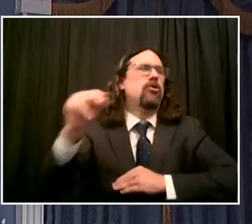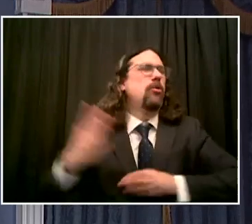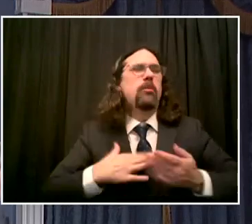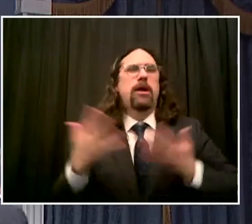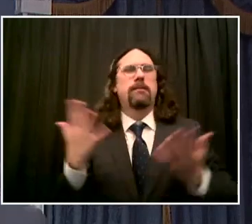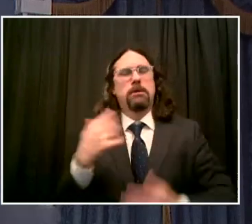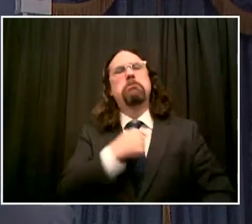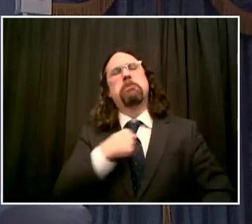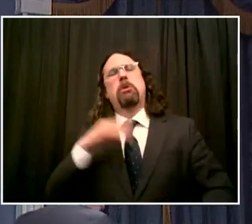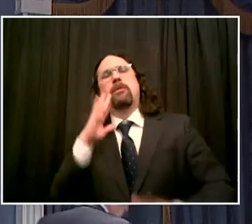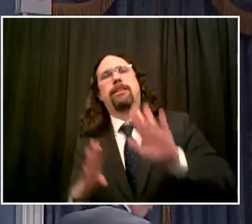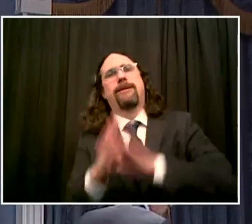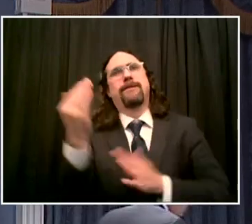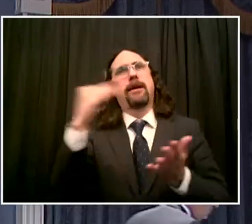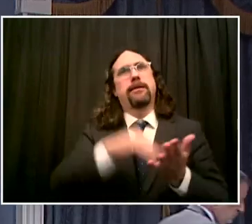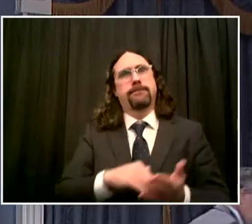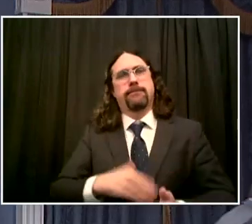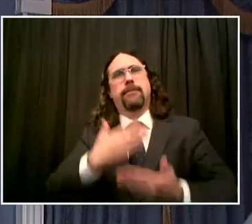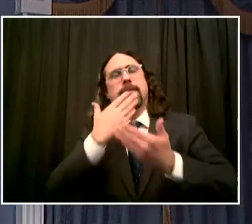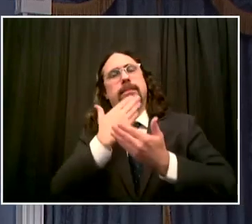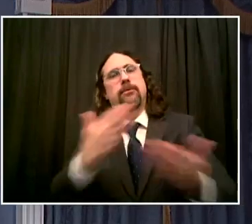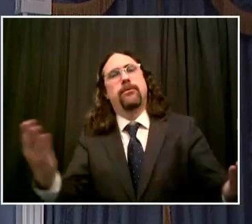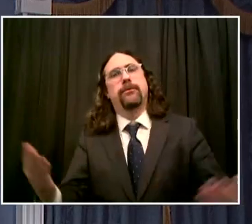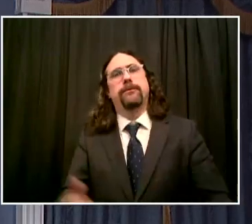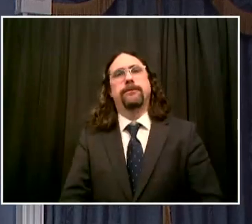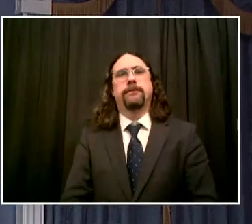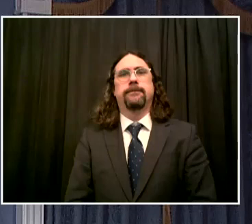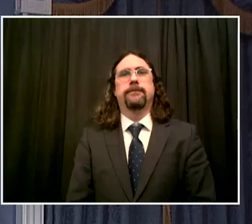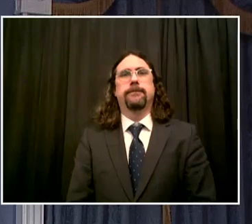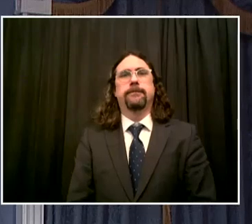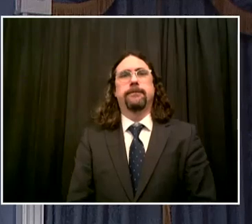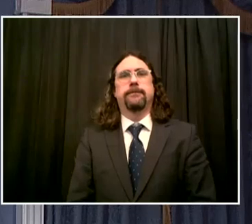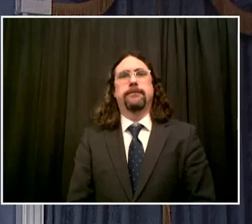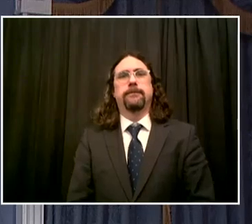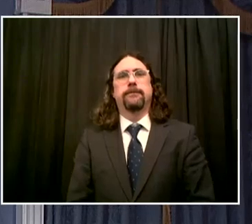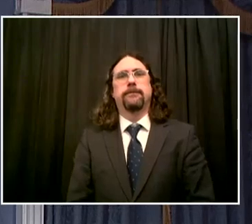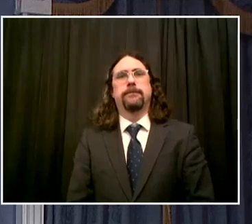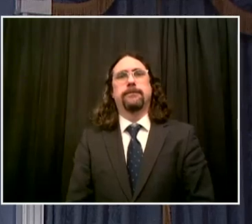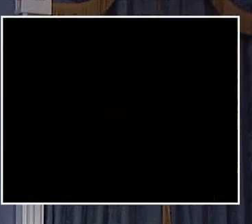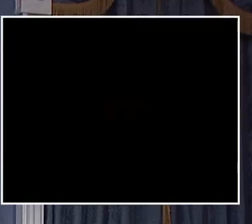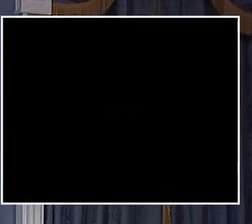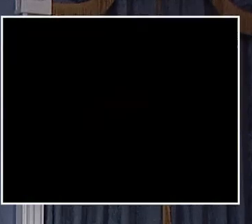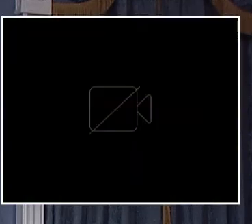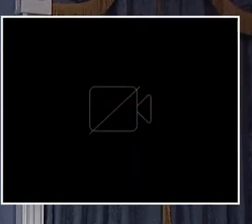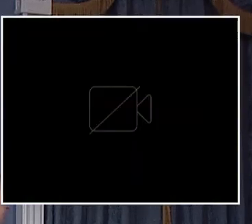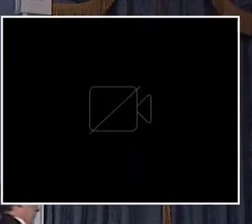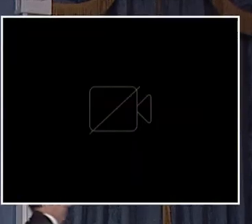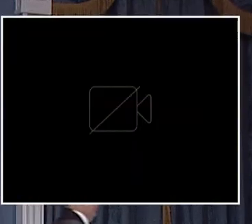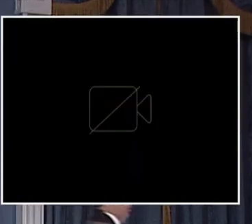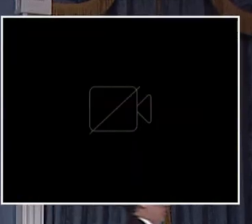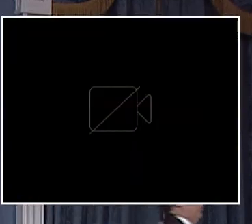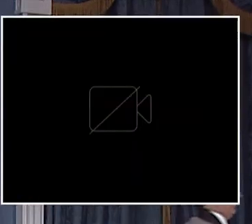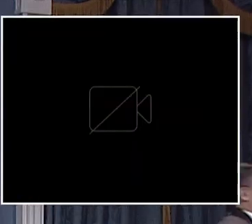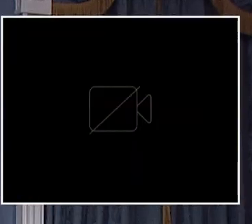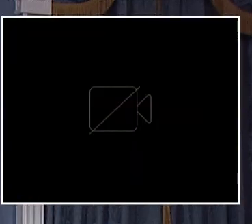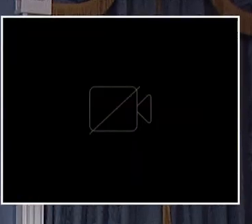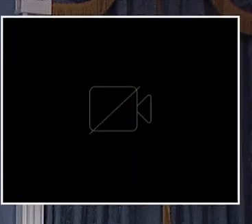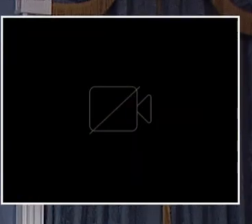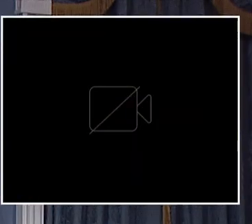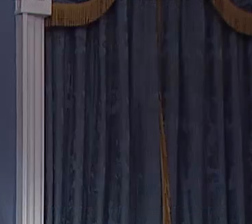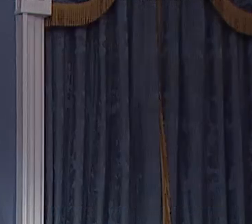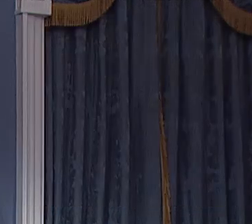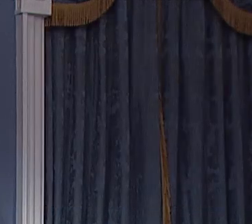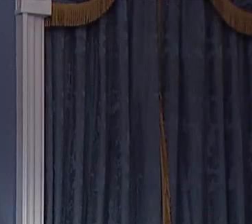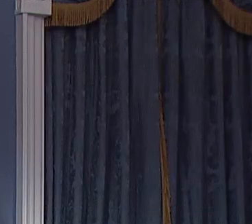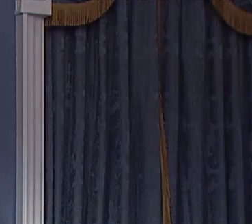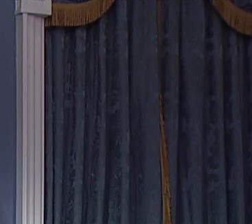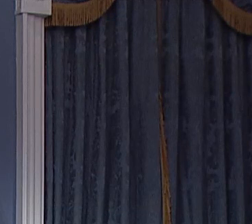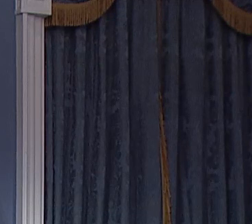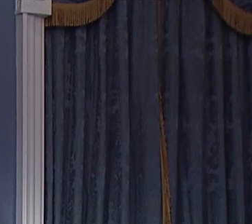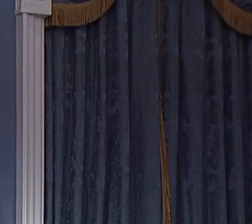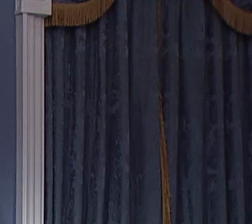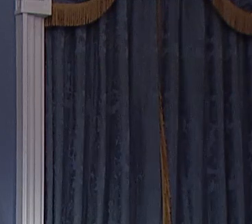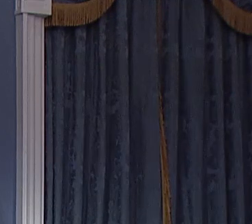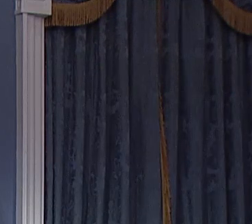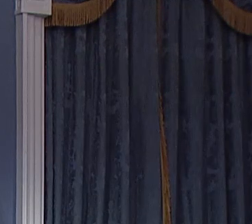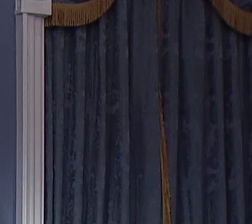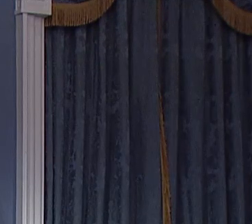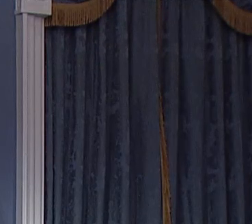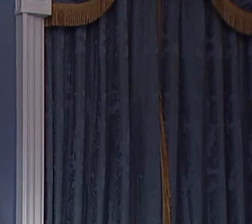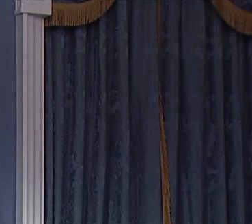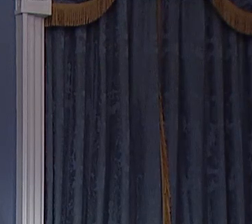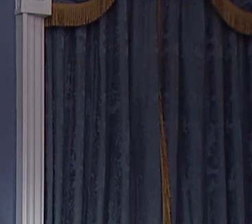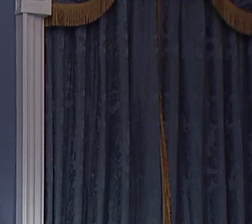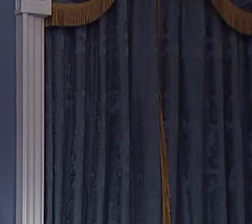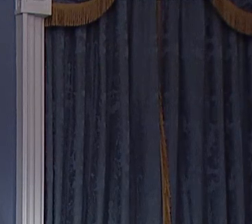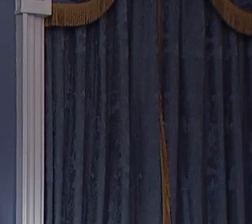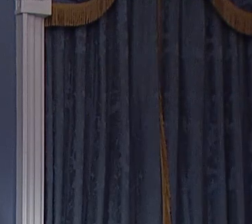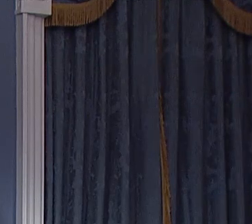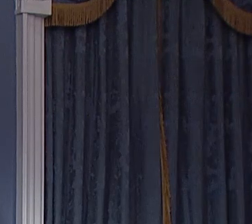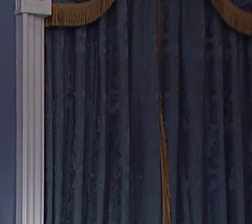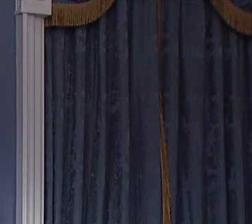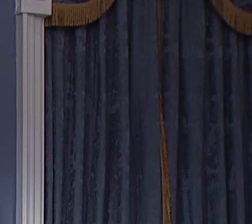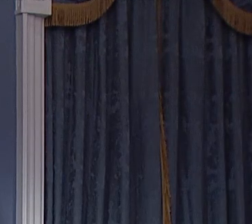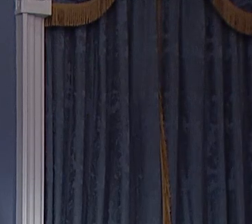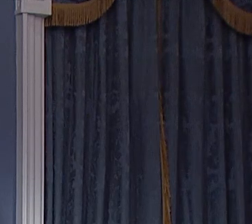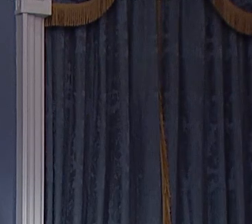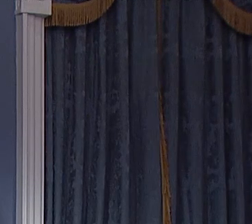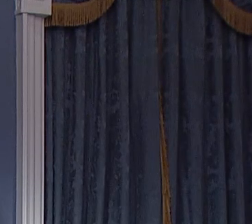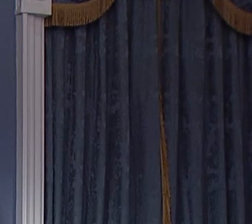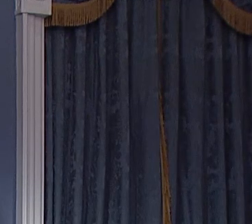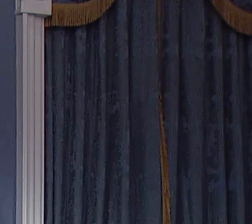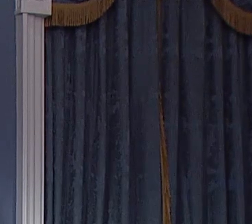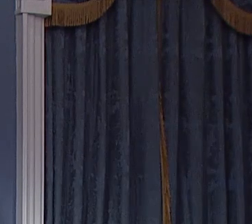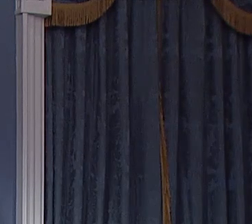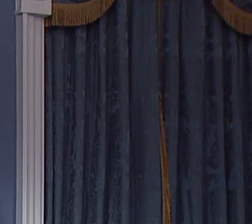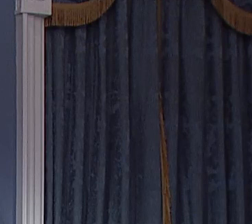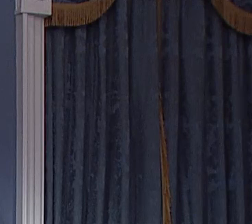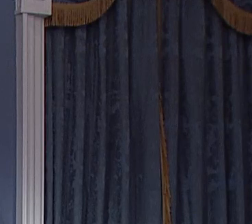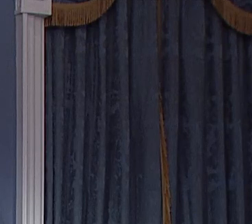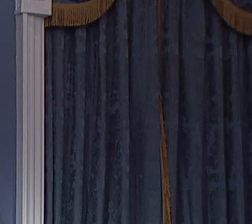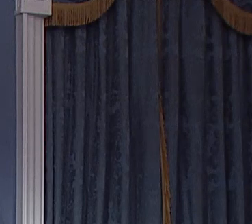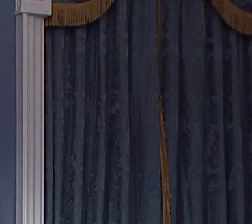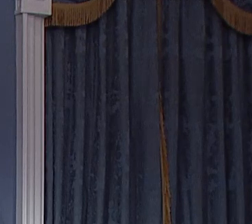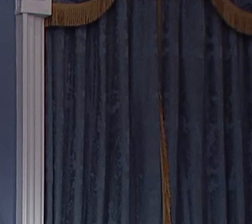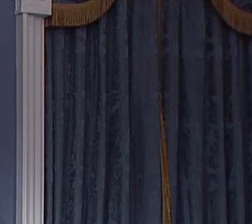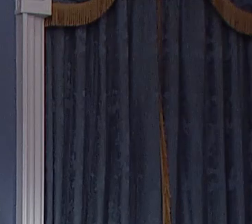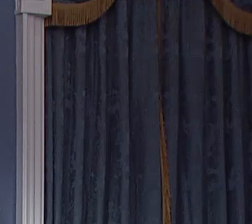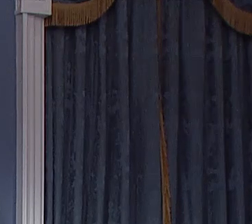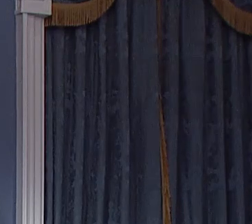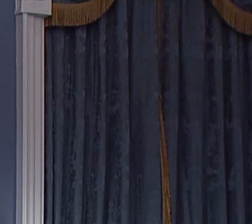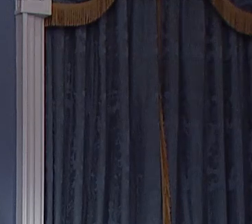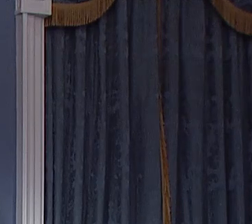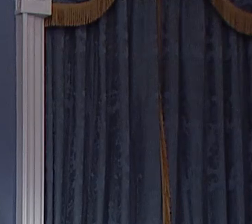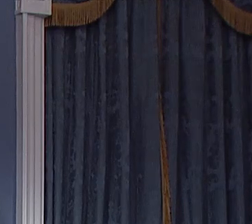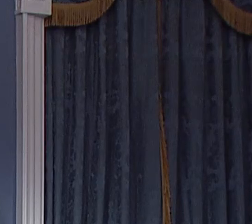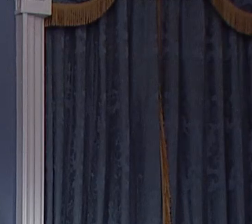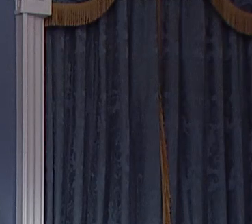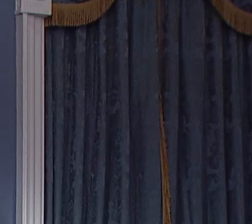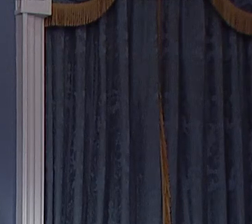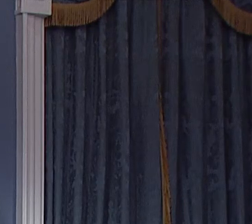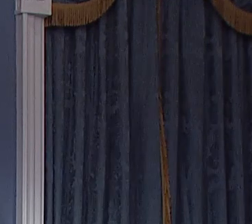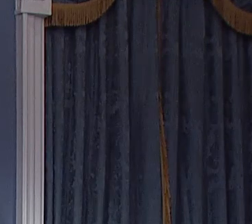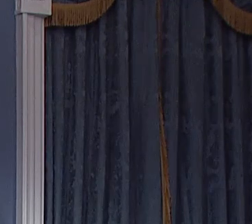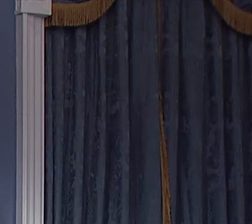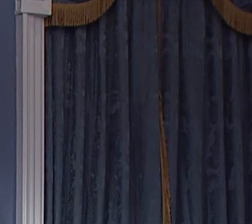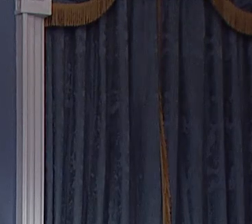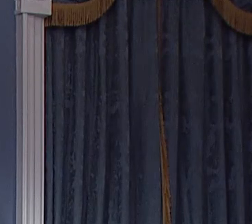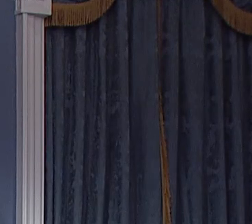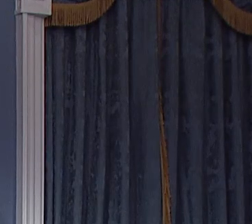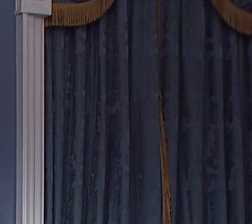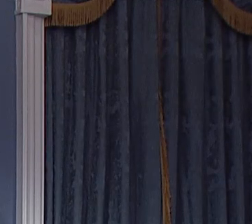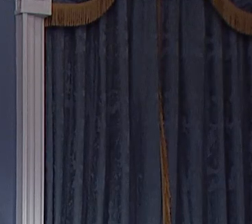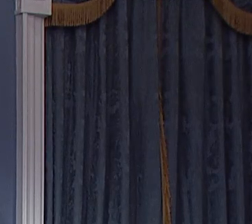TOWN.